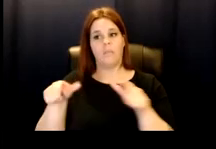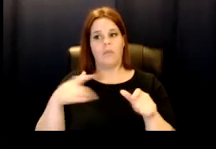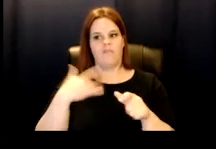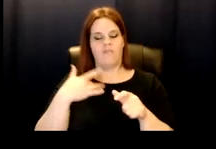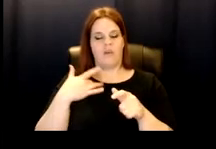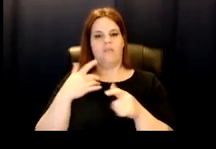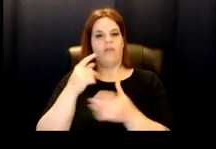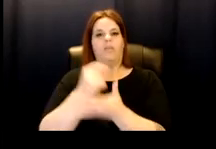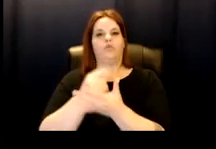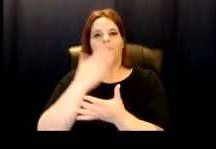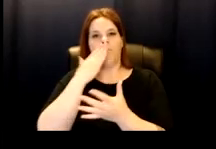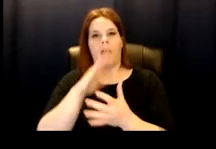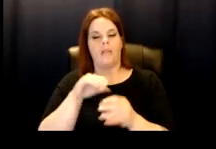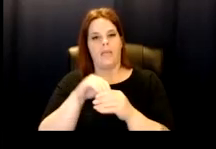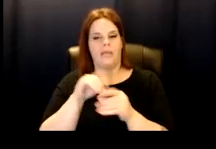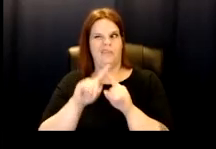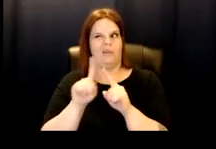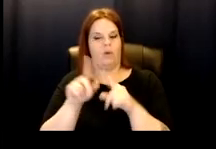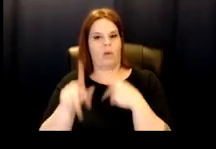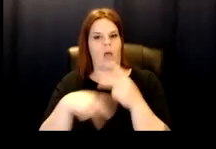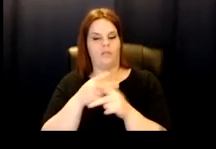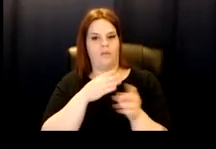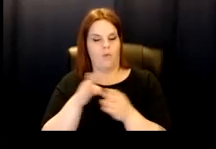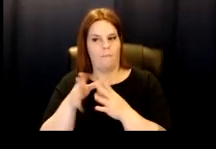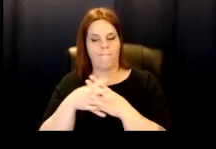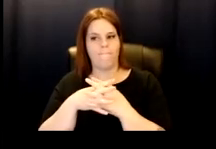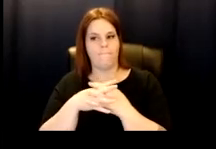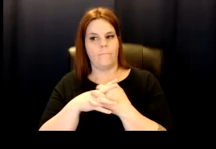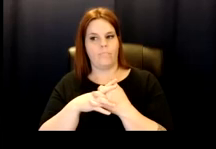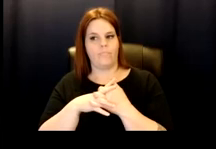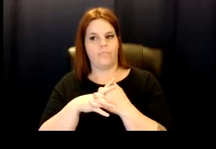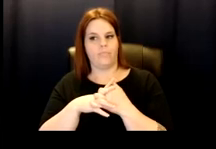badly in all different ways on the basis of that. Some of it doesn't rise to the level